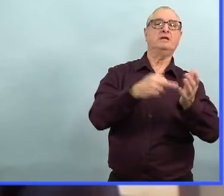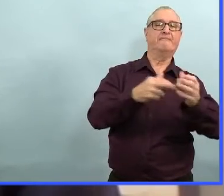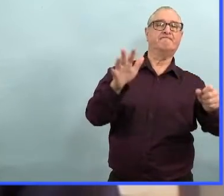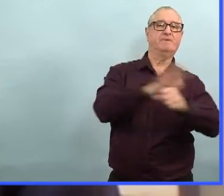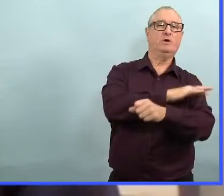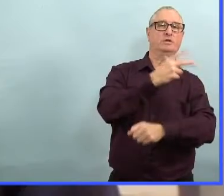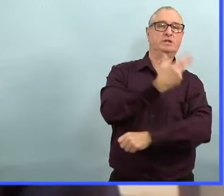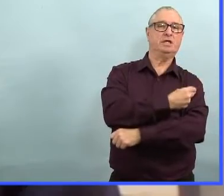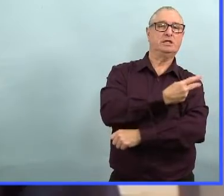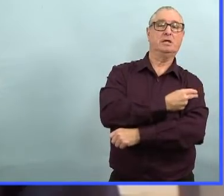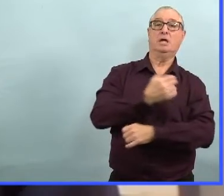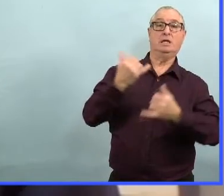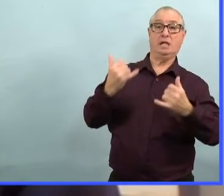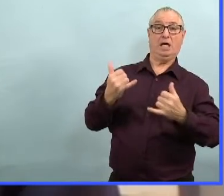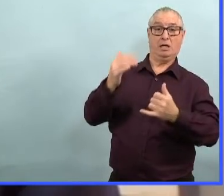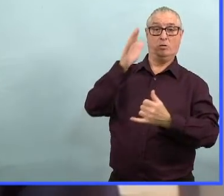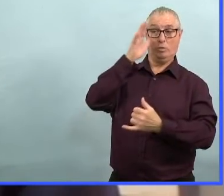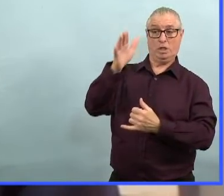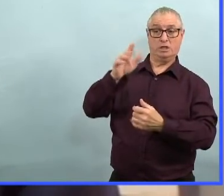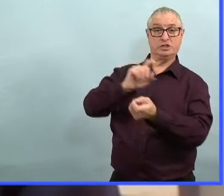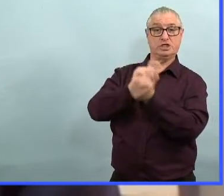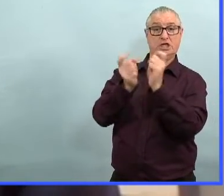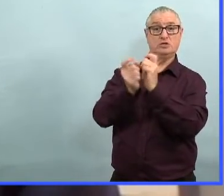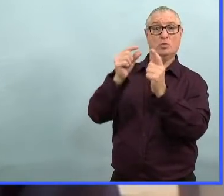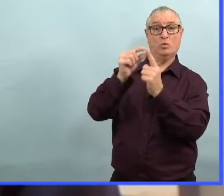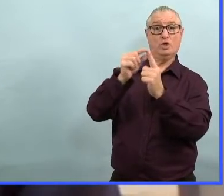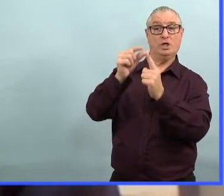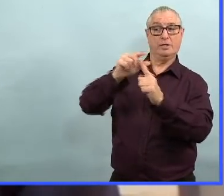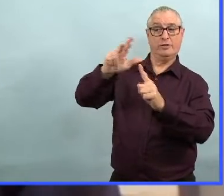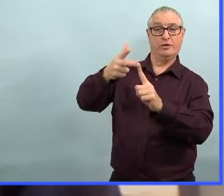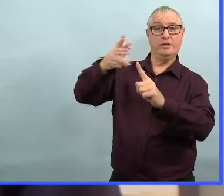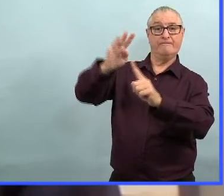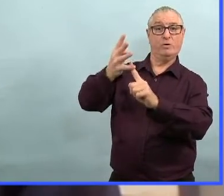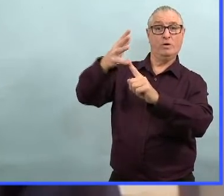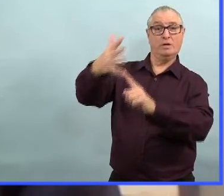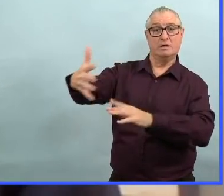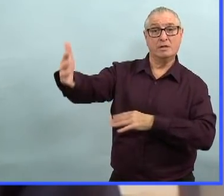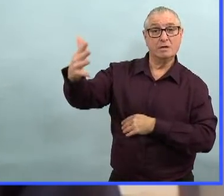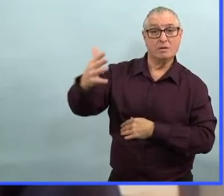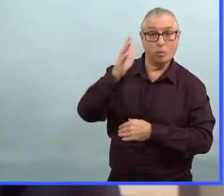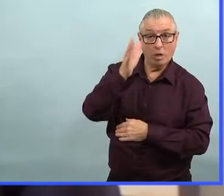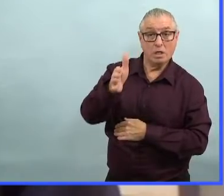we we take we will um you know do it for the the best interest of the overall health of manitobans